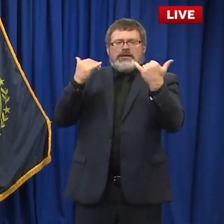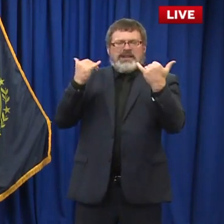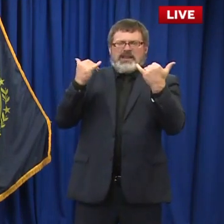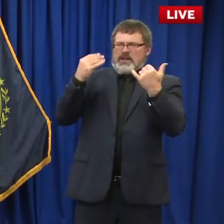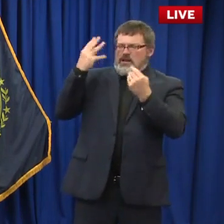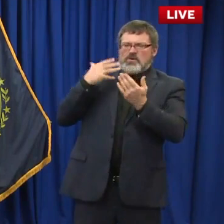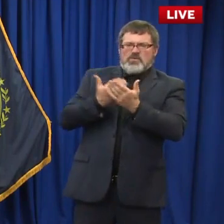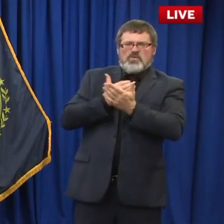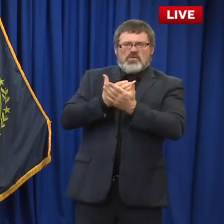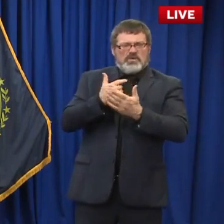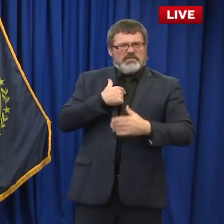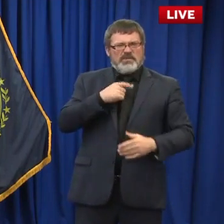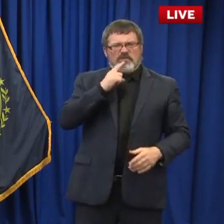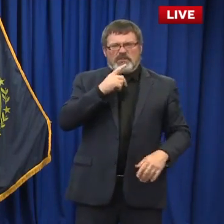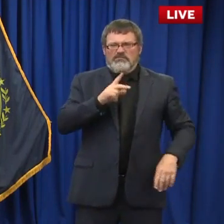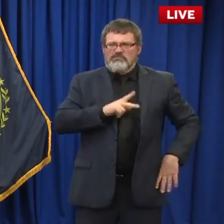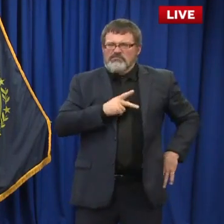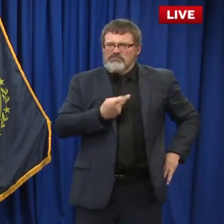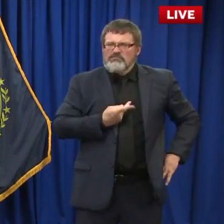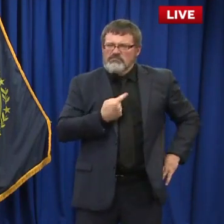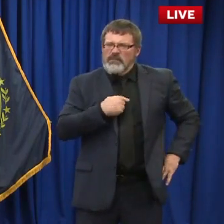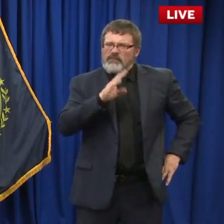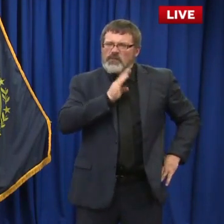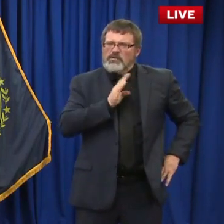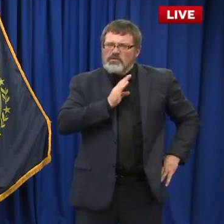BUT ONE THING I GOT TO JUST EXPRESS A LITTLE FRUSTRATION.